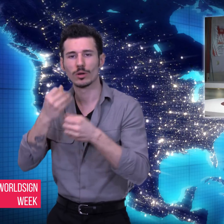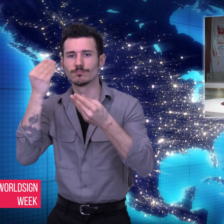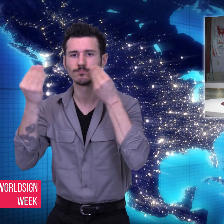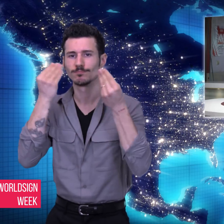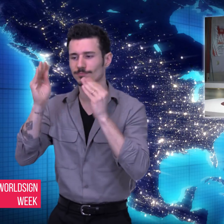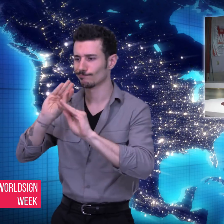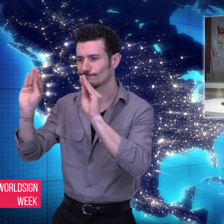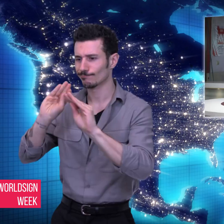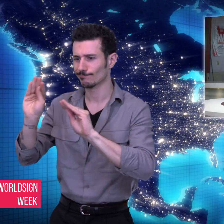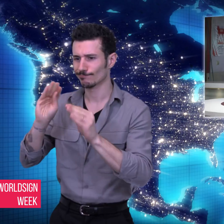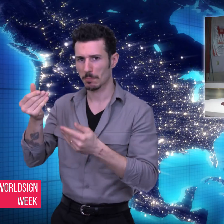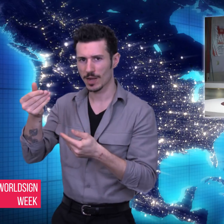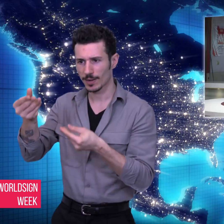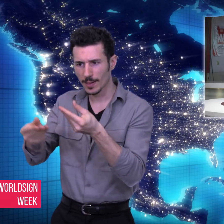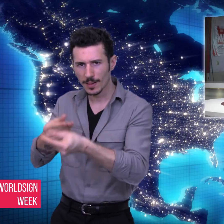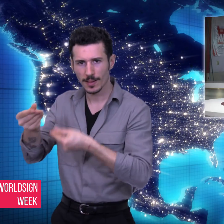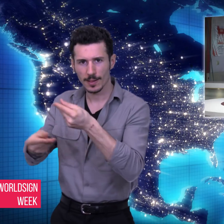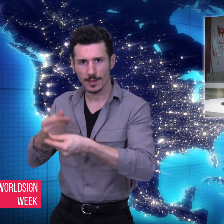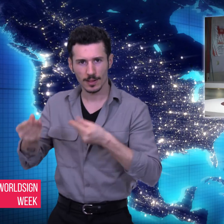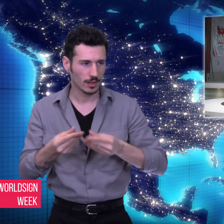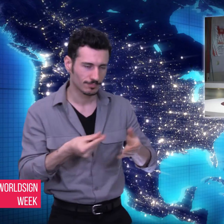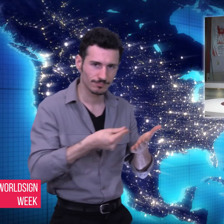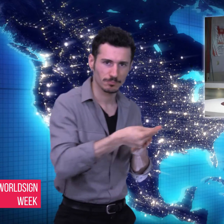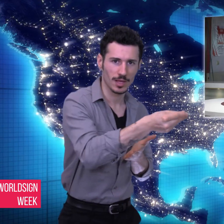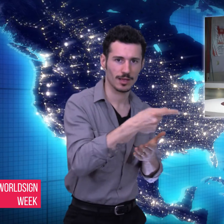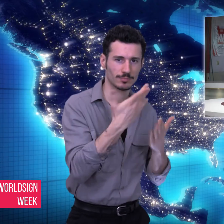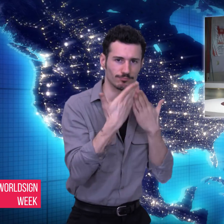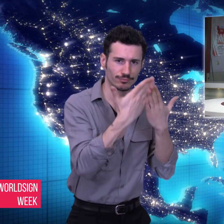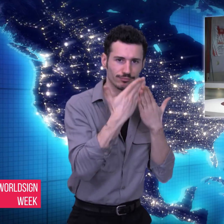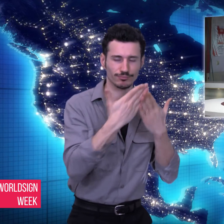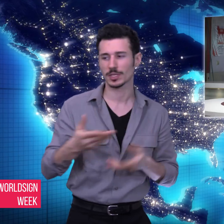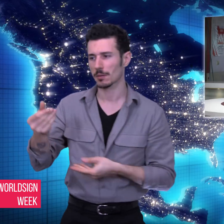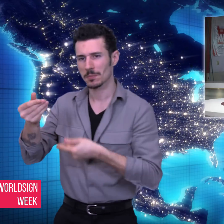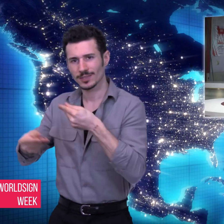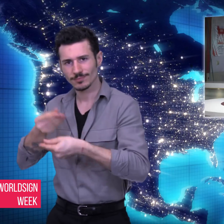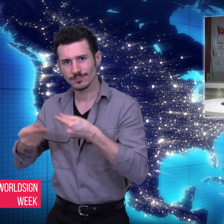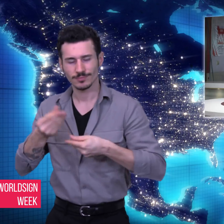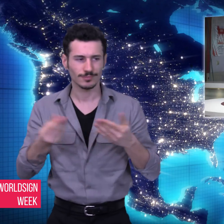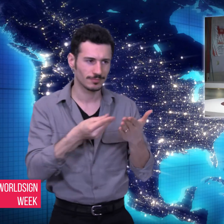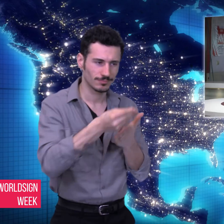school by working as a beautician.